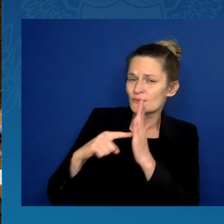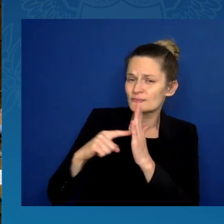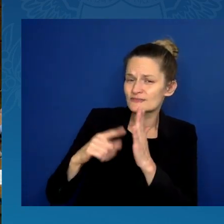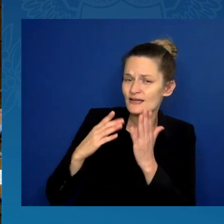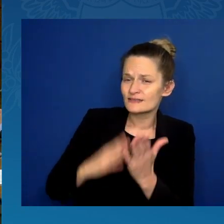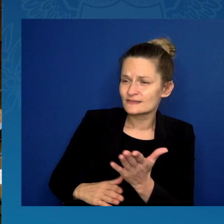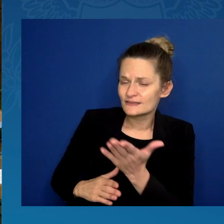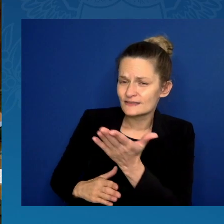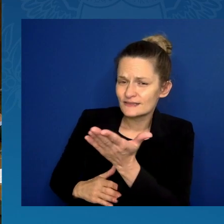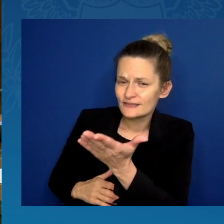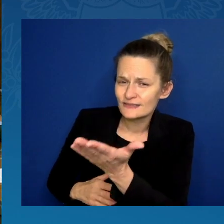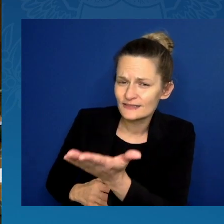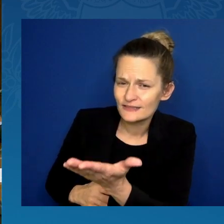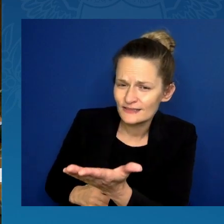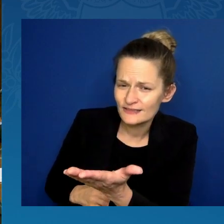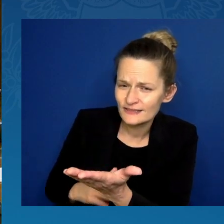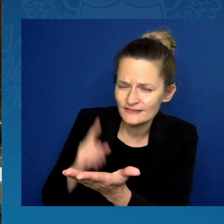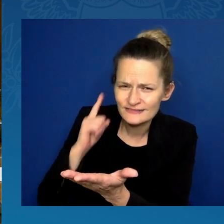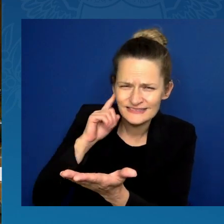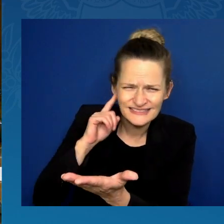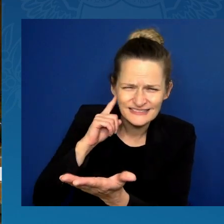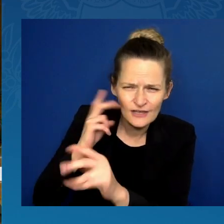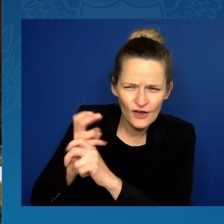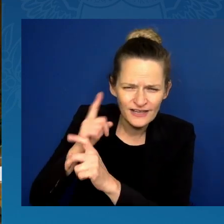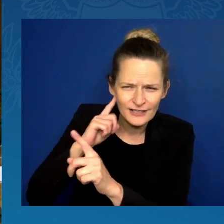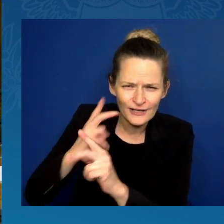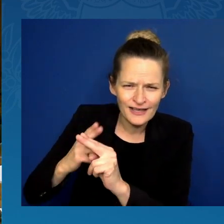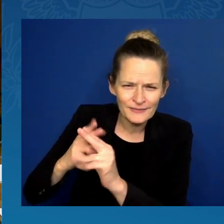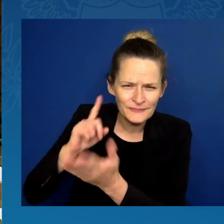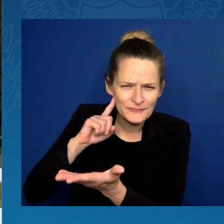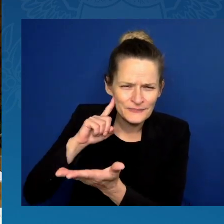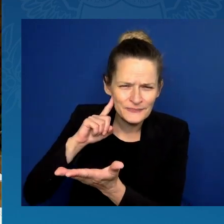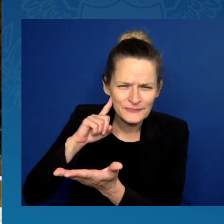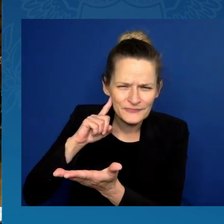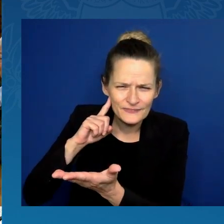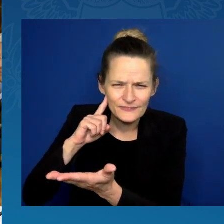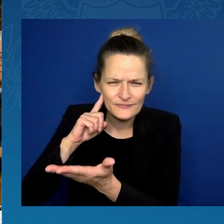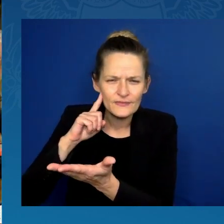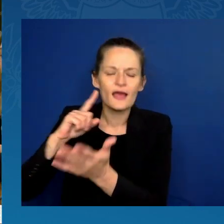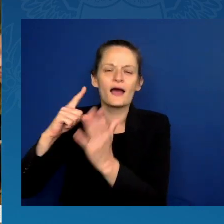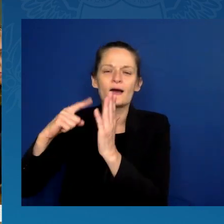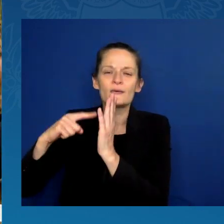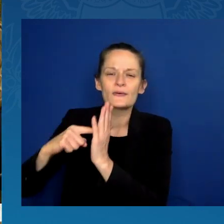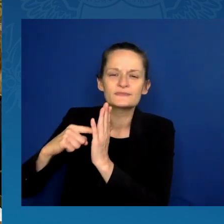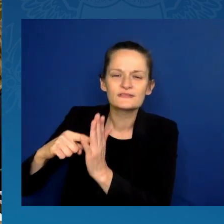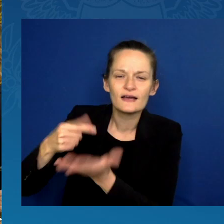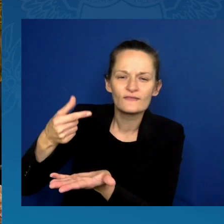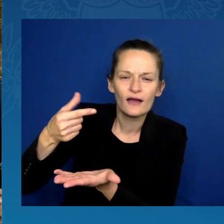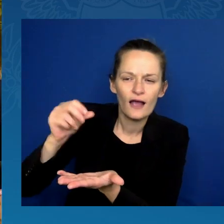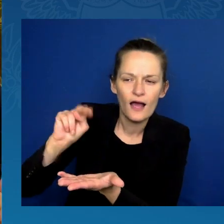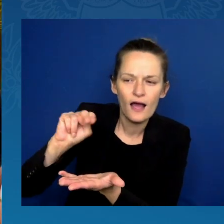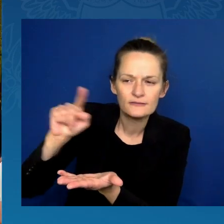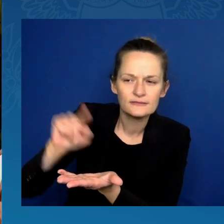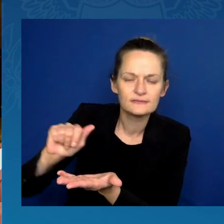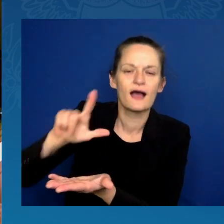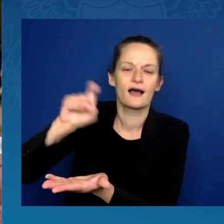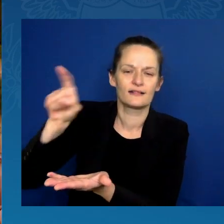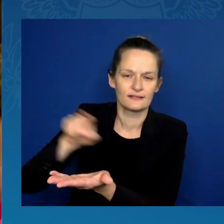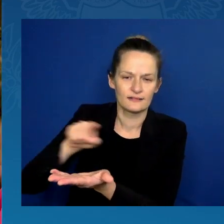Yeah. Oh, sorry. We'll go to Representative Gonzales Rojas from New York. Representative Gonzales Rojas: Thank you.